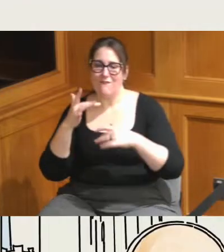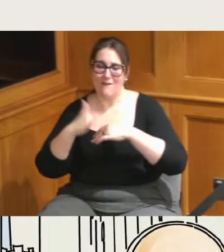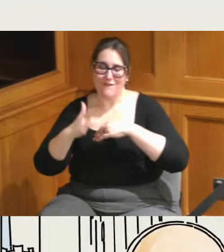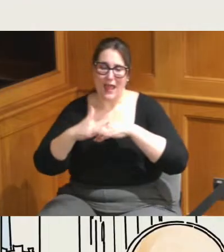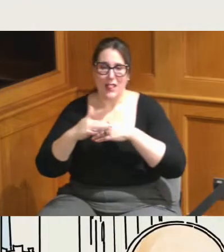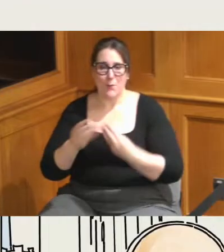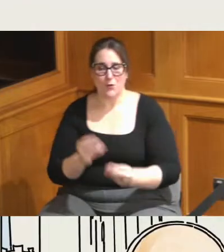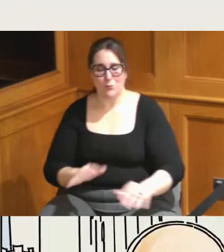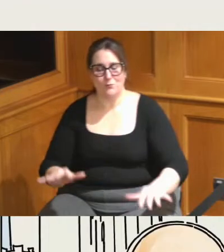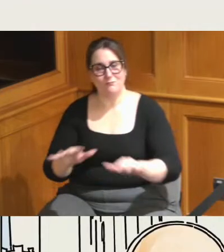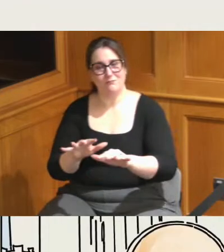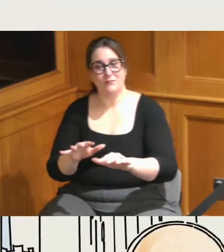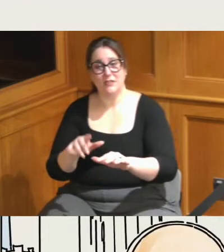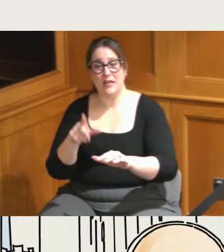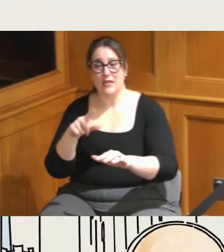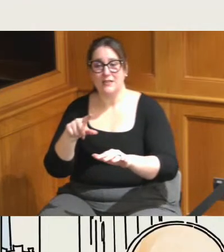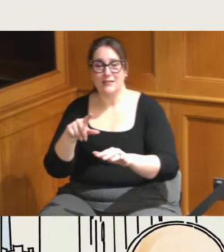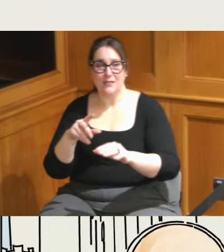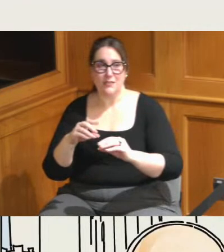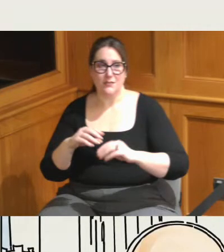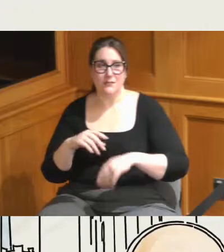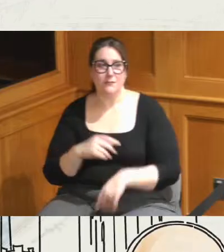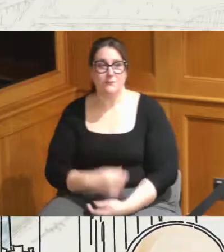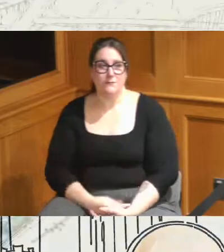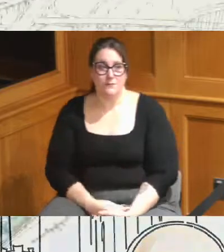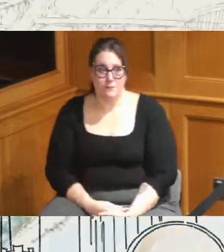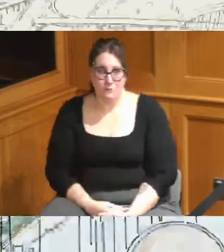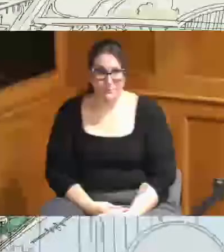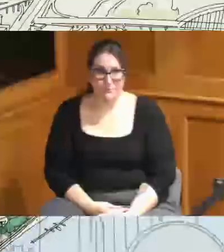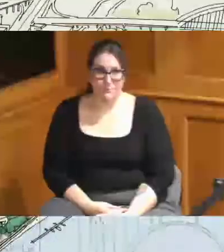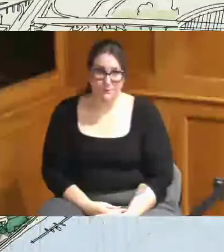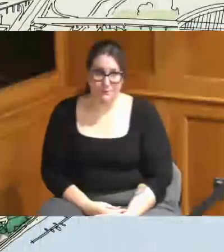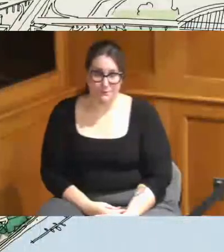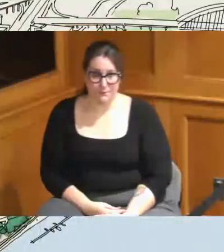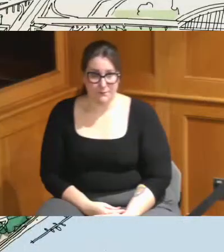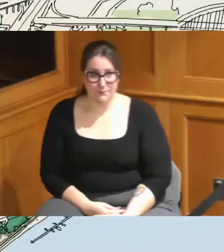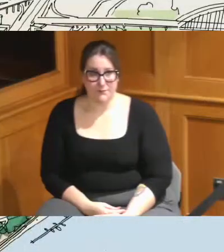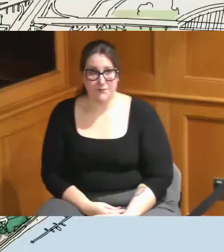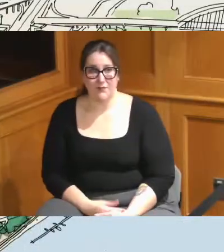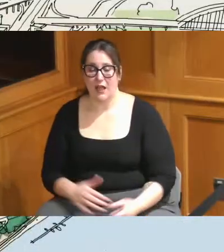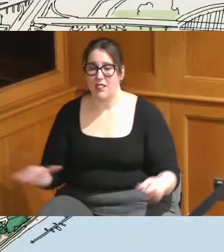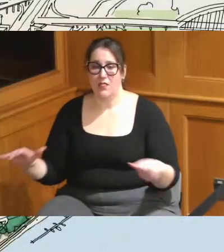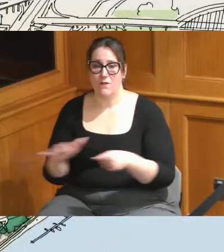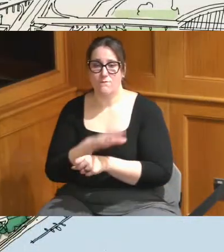you move forward into implementation and this would indeed inform a future plan development.